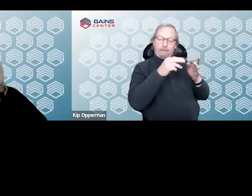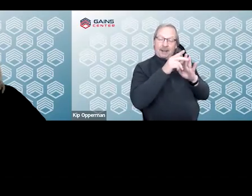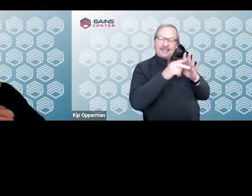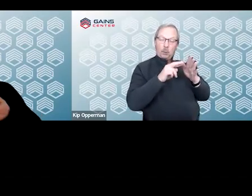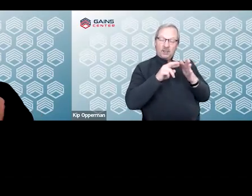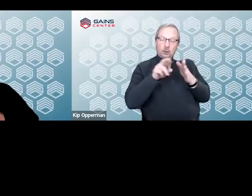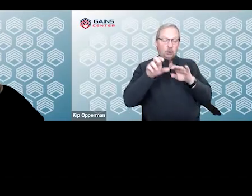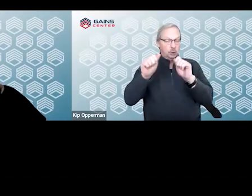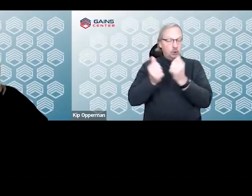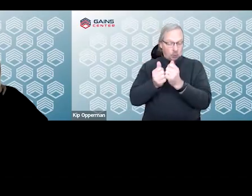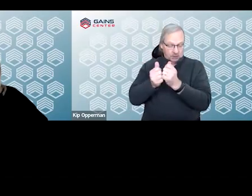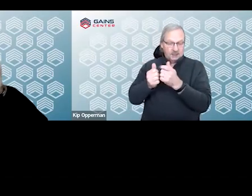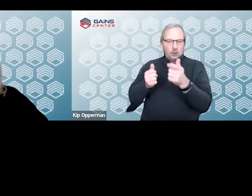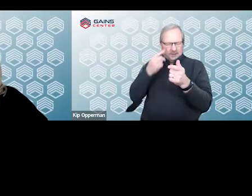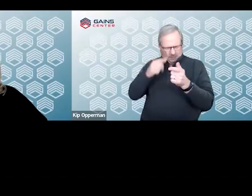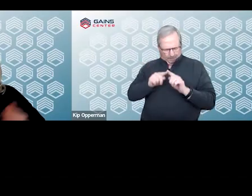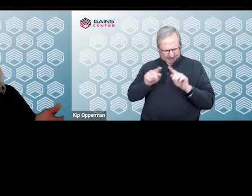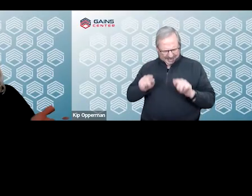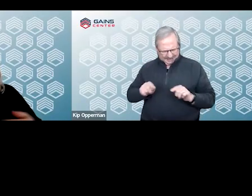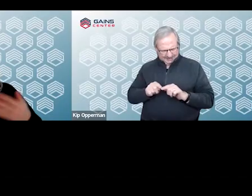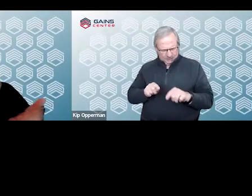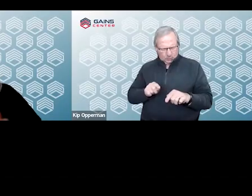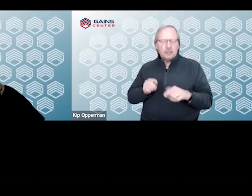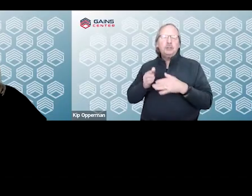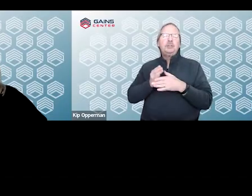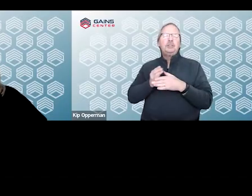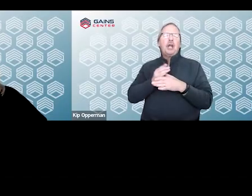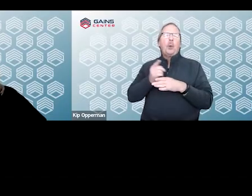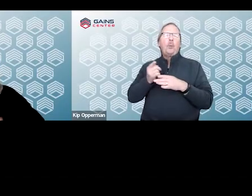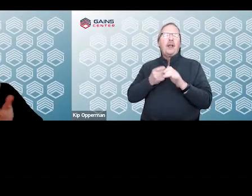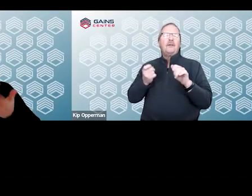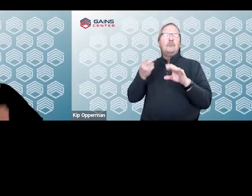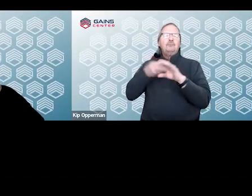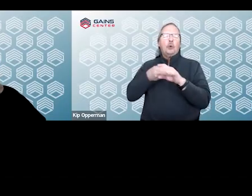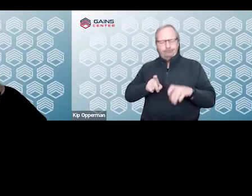If you wanna share where you're joining from, who you are, and where you're joining from, we would love that.